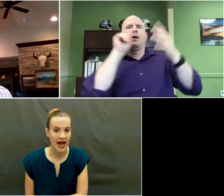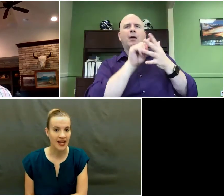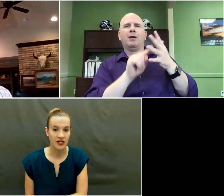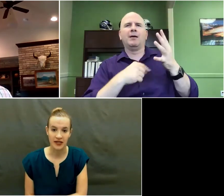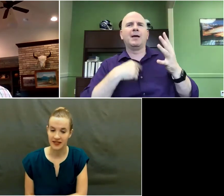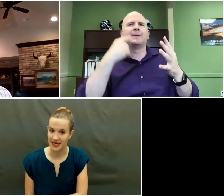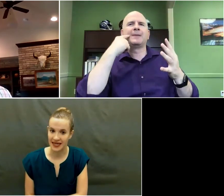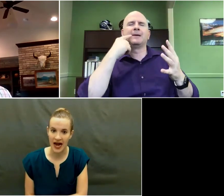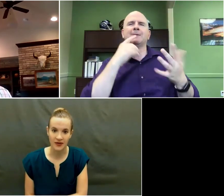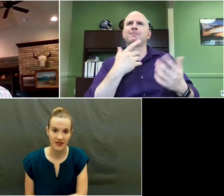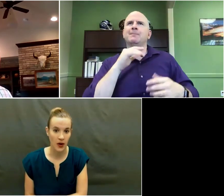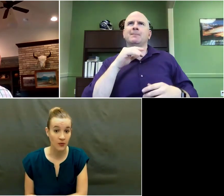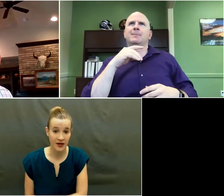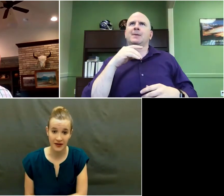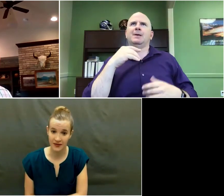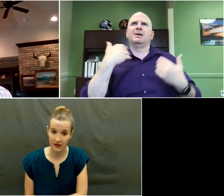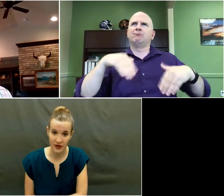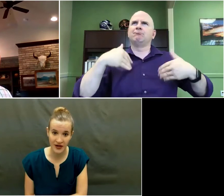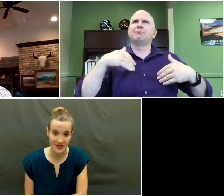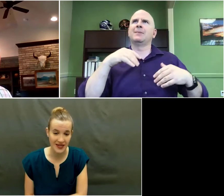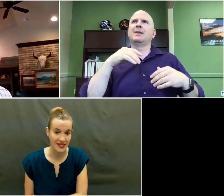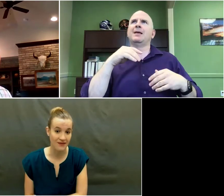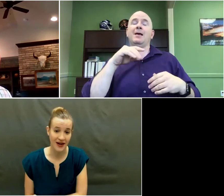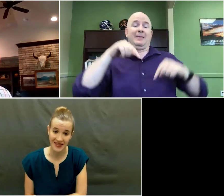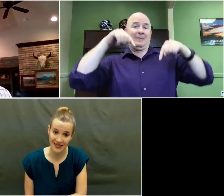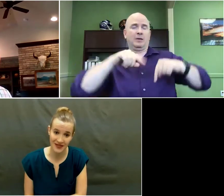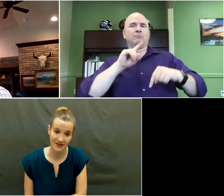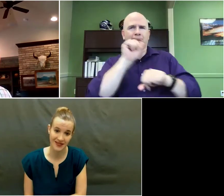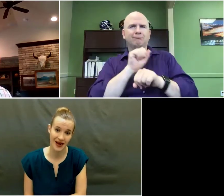I could stick it out. So I worked here for several years until I finally did receive a staff